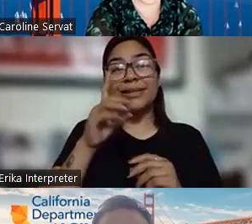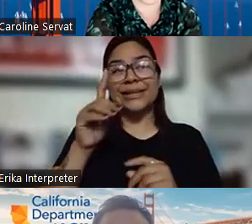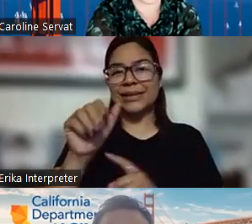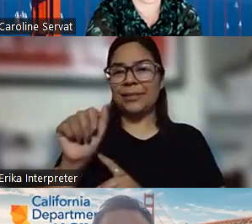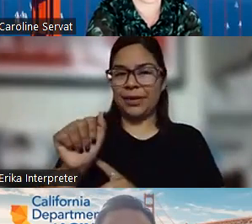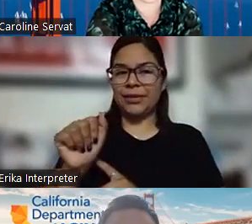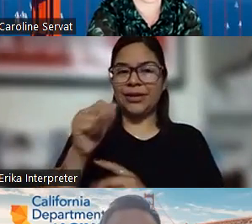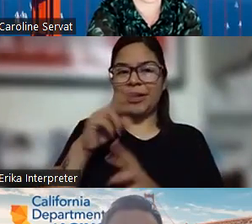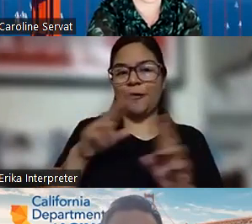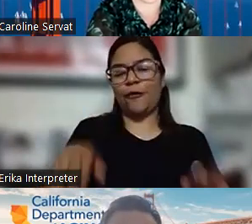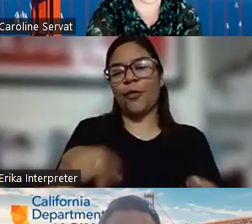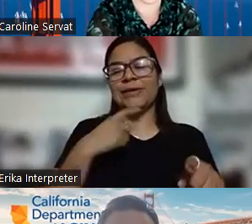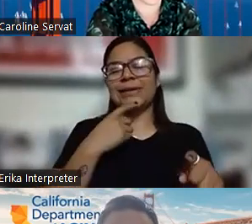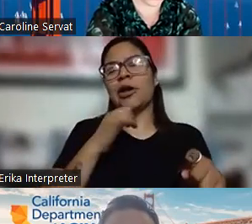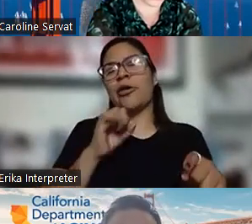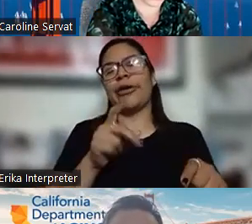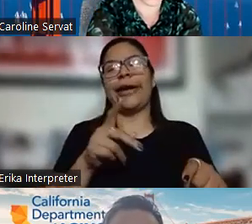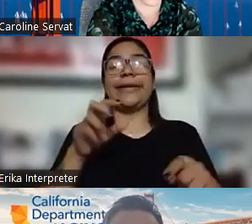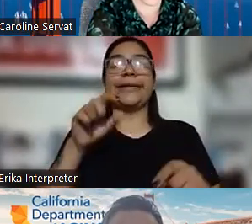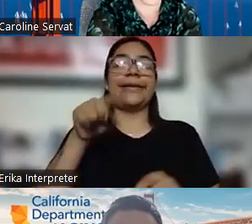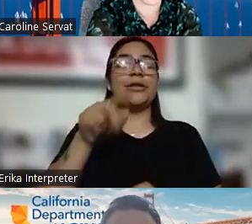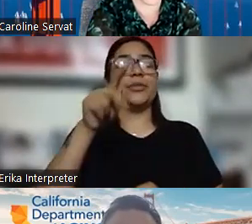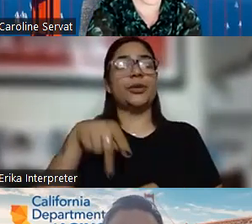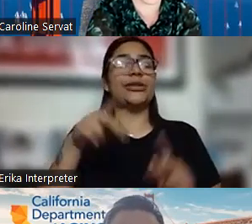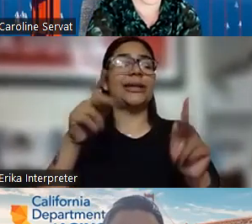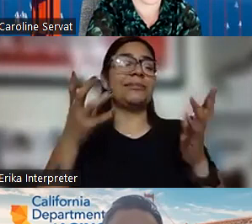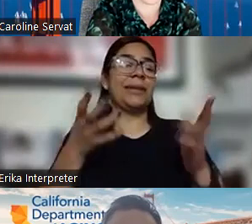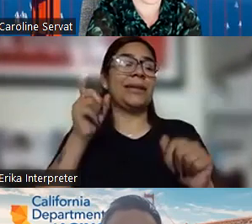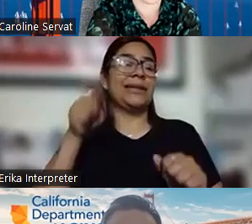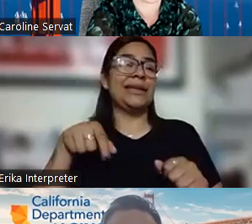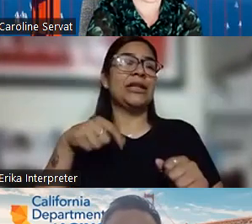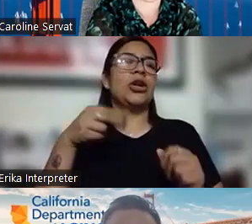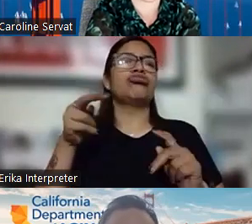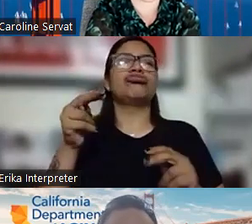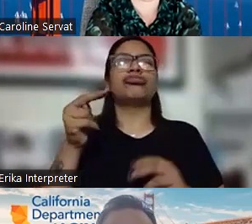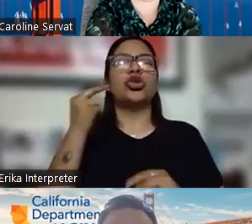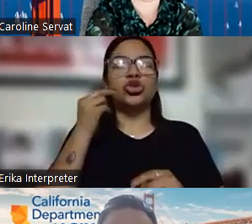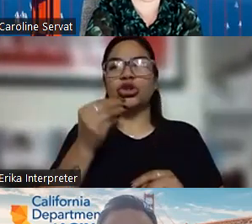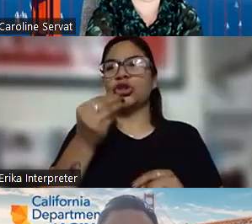form might say this person could use nutrition service or legal services or IHSS we're not going